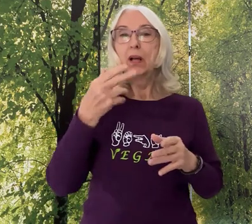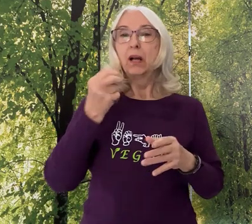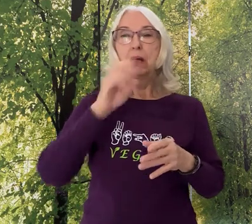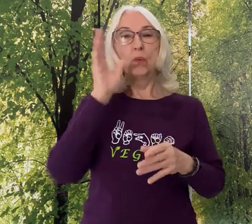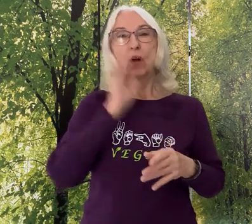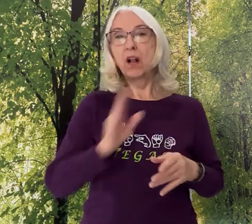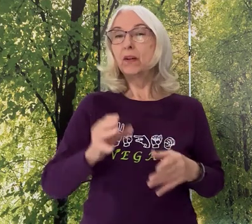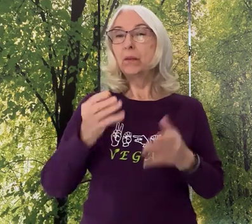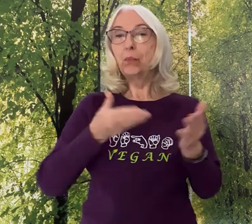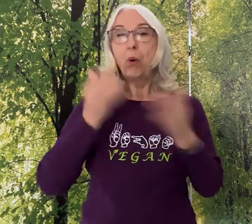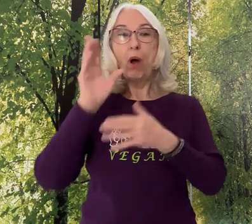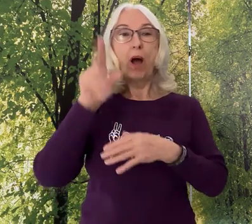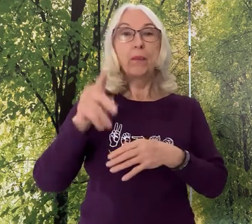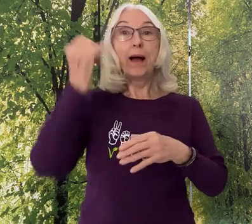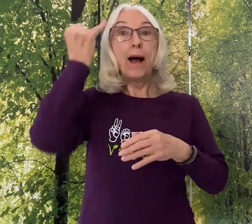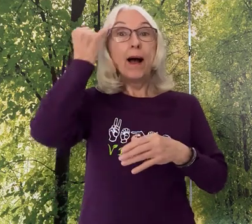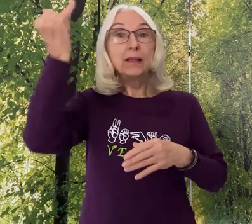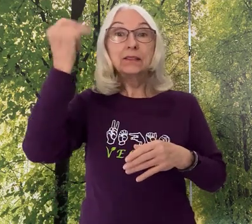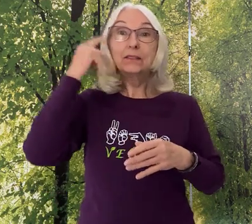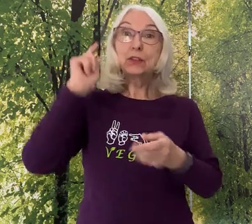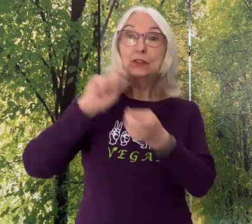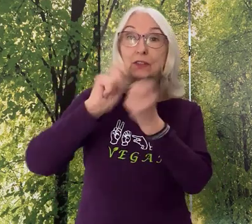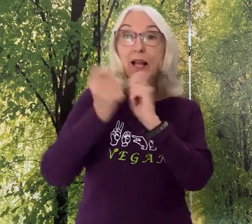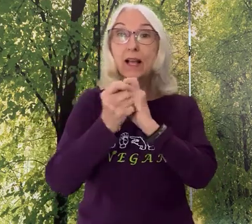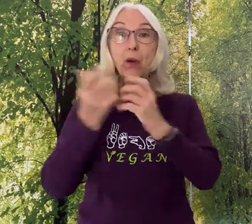He never brought up the idea that changing